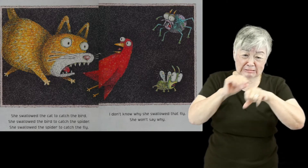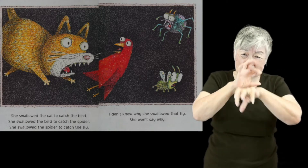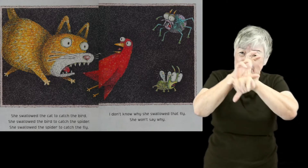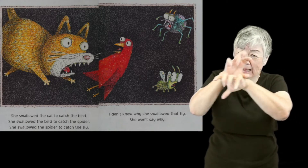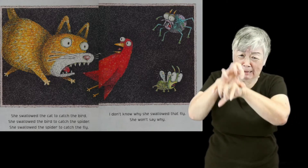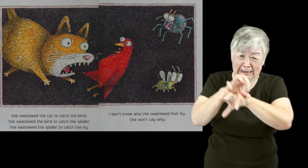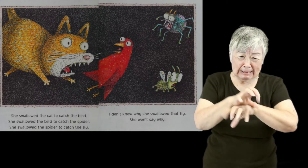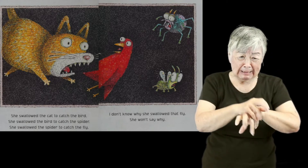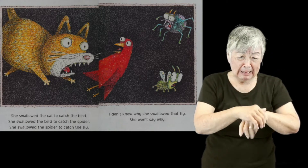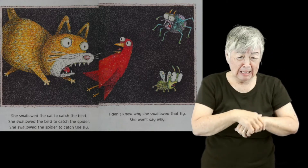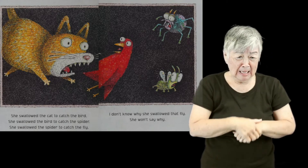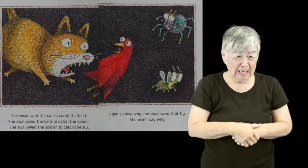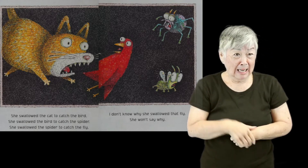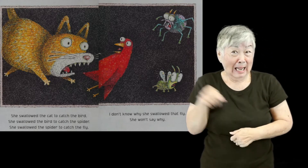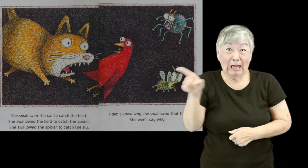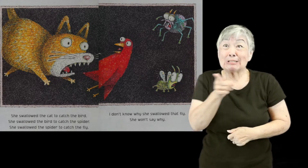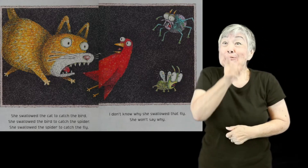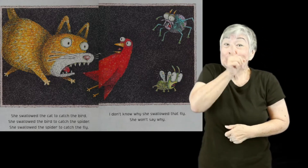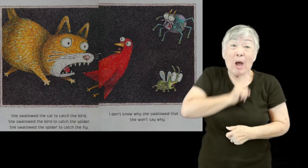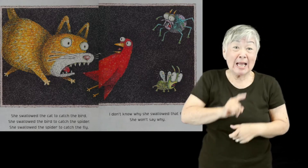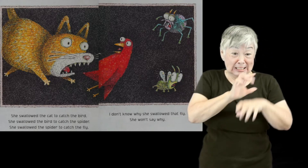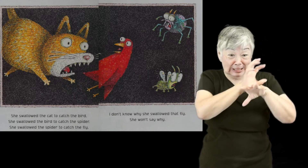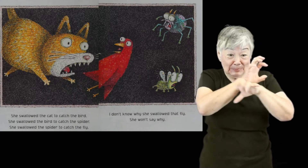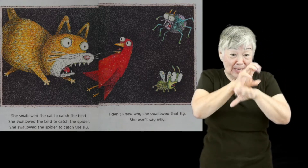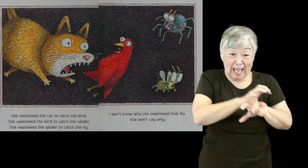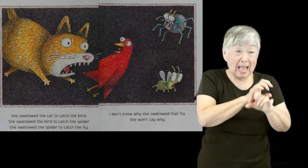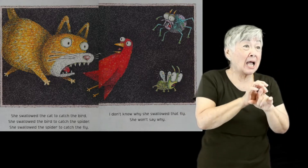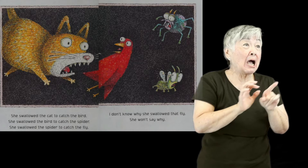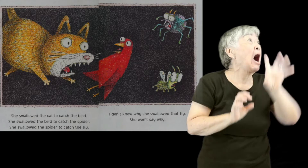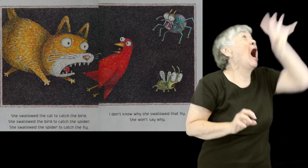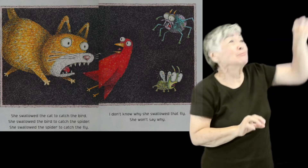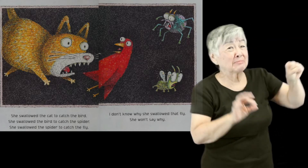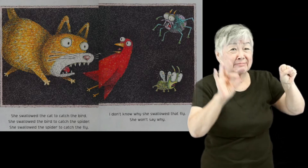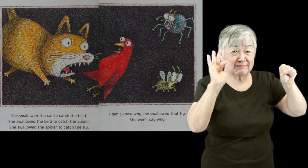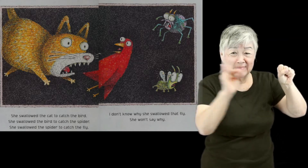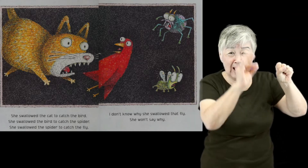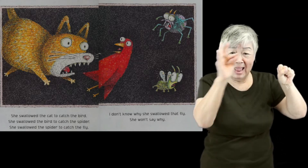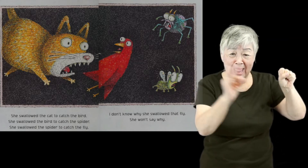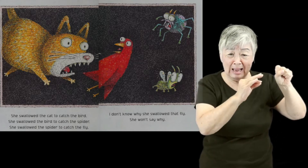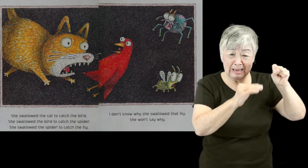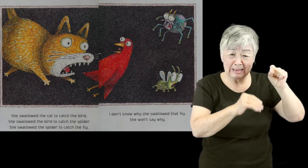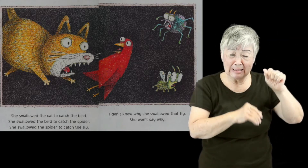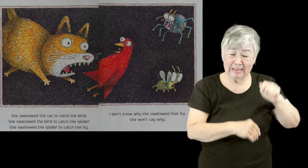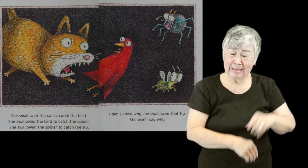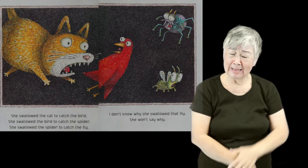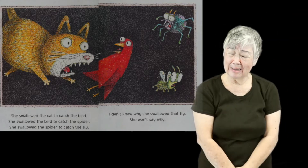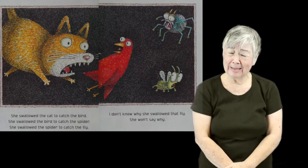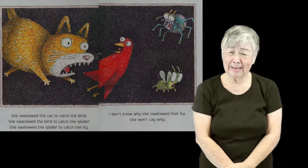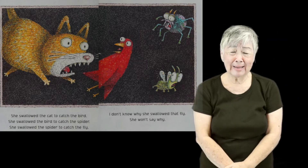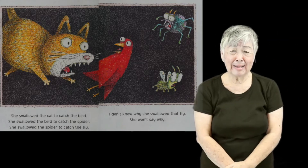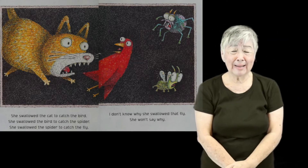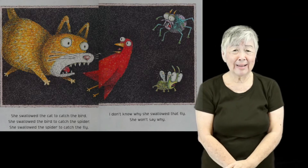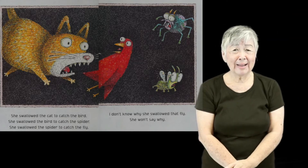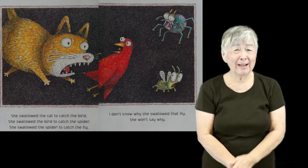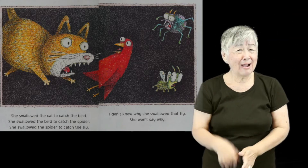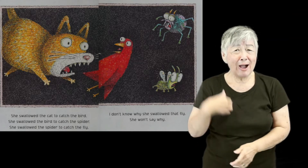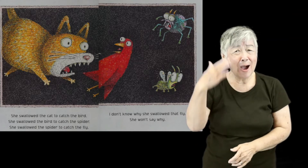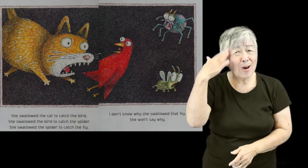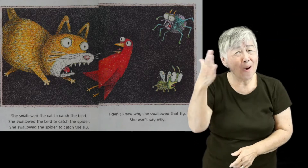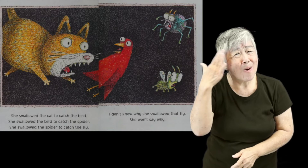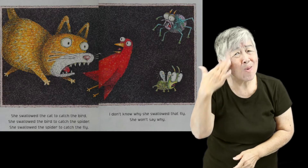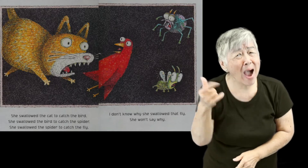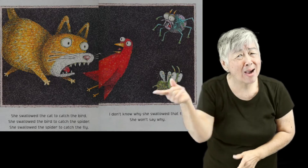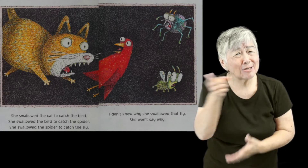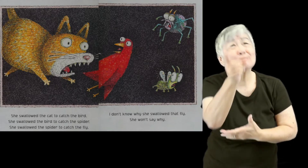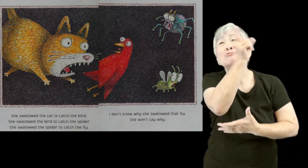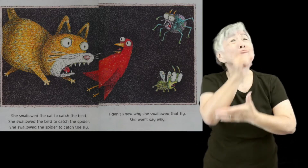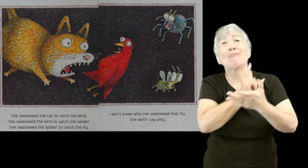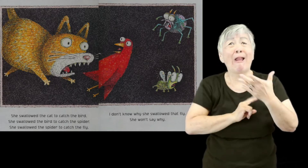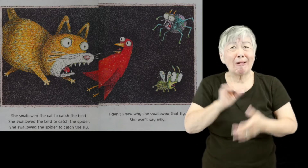She swallowed that spider to catch the fly. I don’t know why she swallowed the fly.